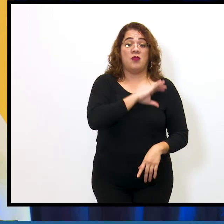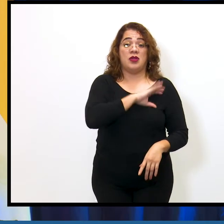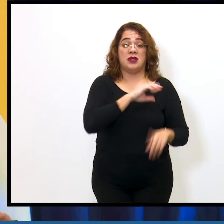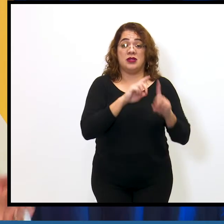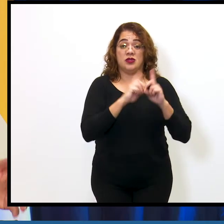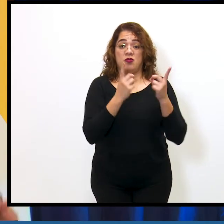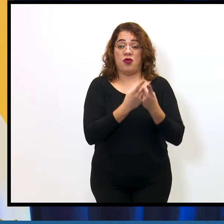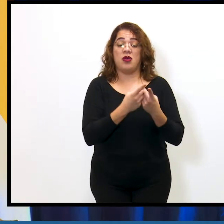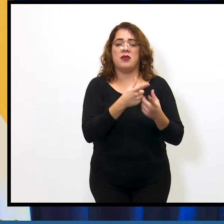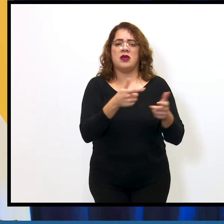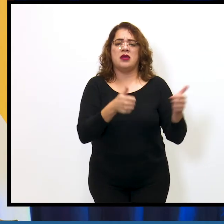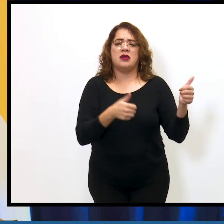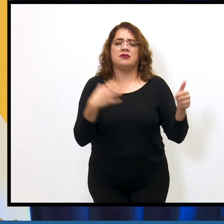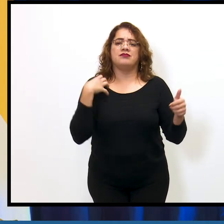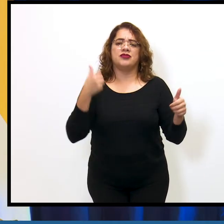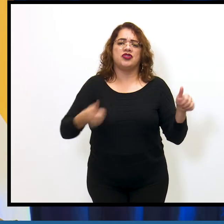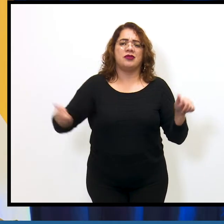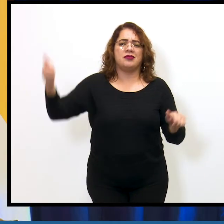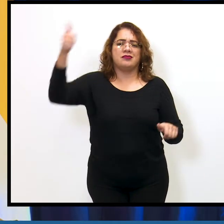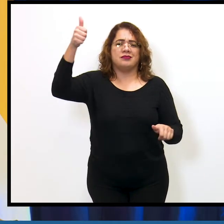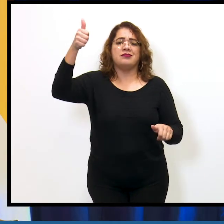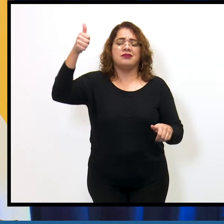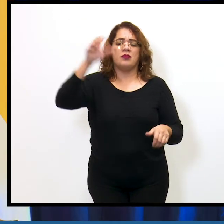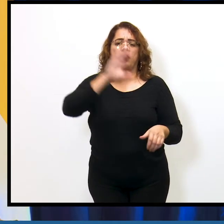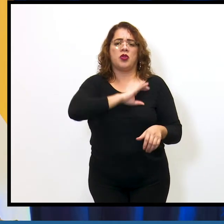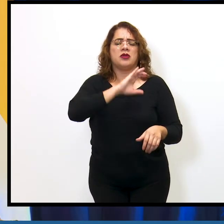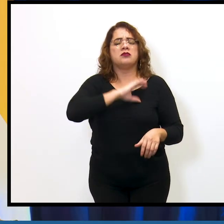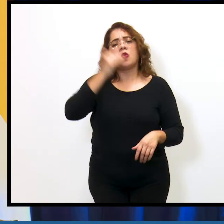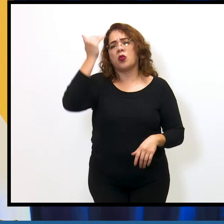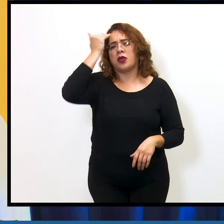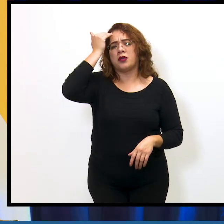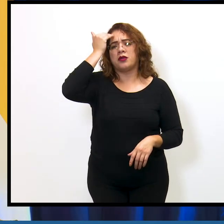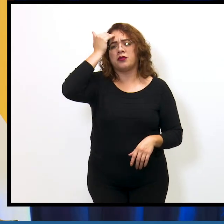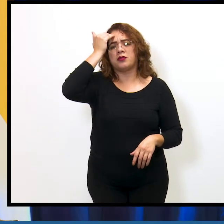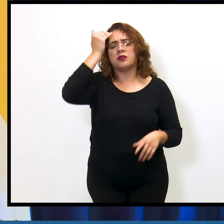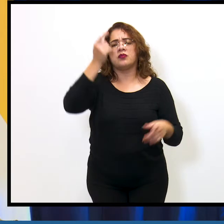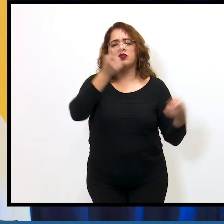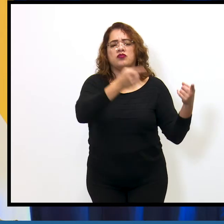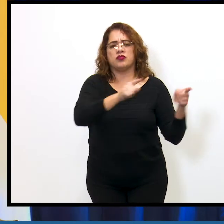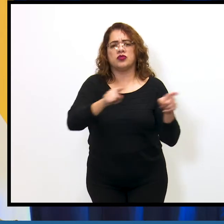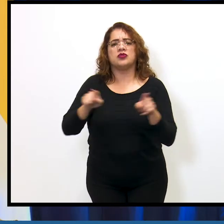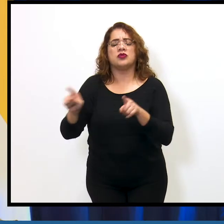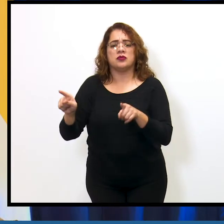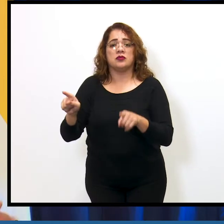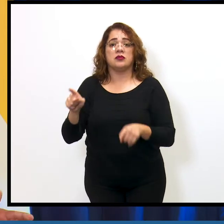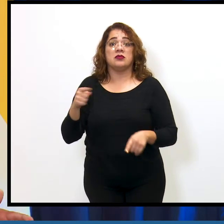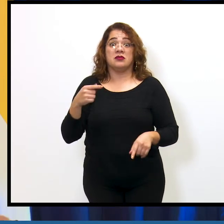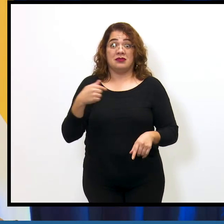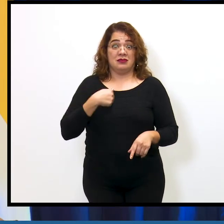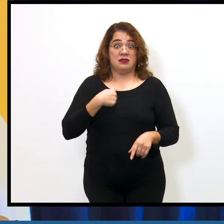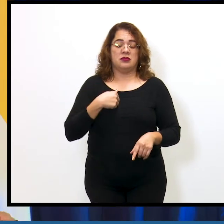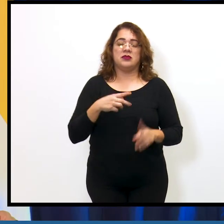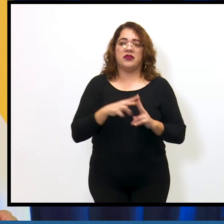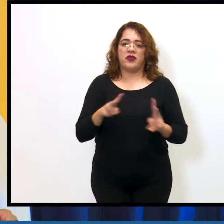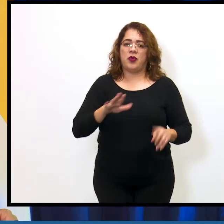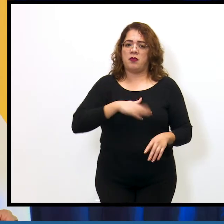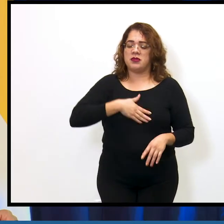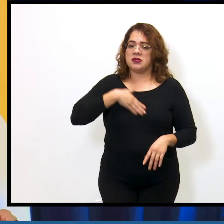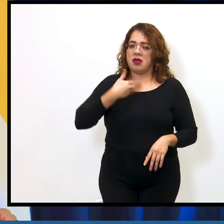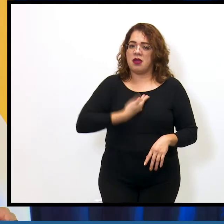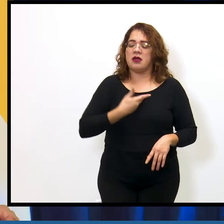with the chief of police. He's very aware how personally upset I was about it and and have